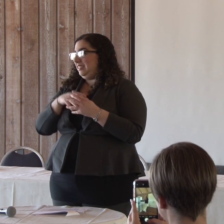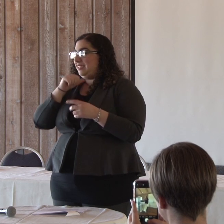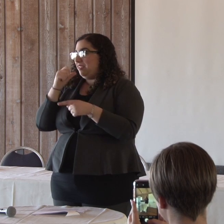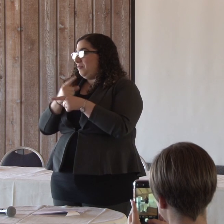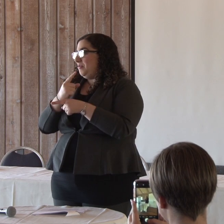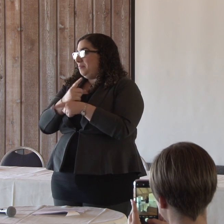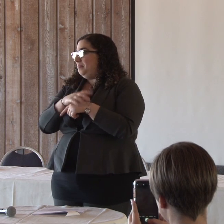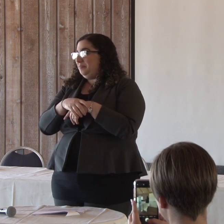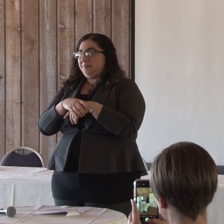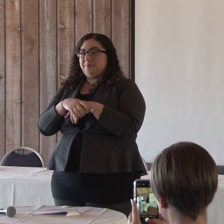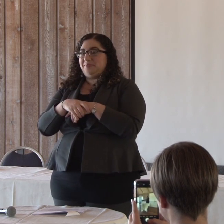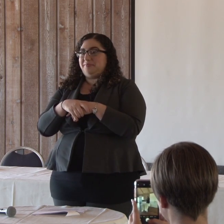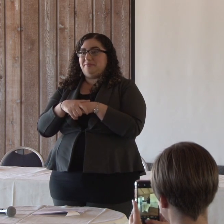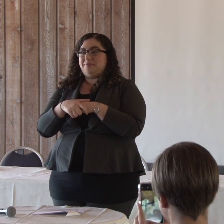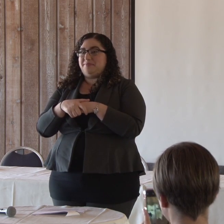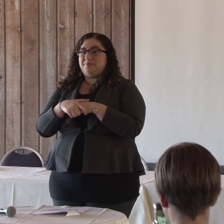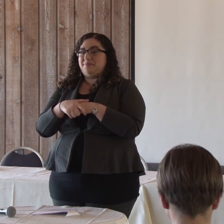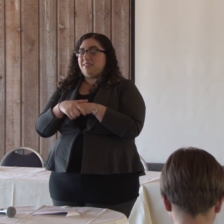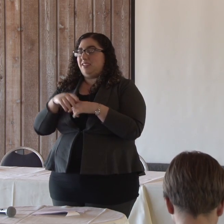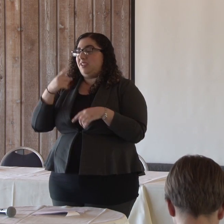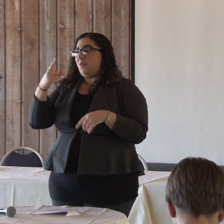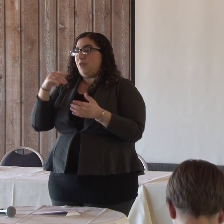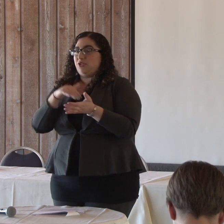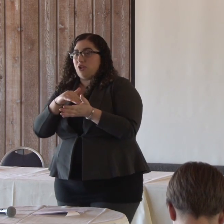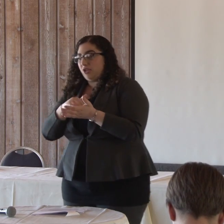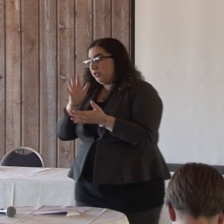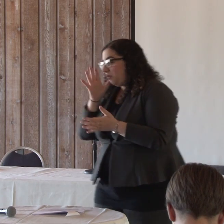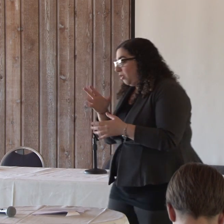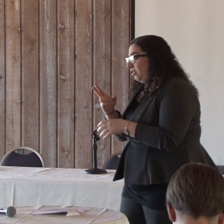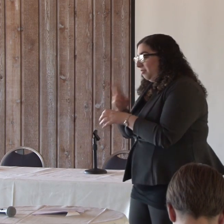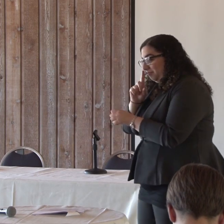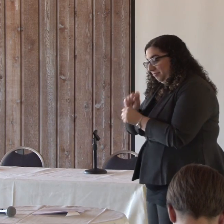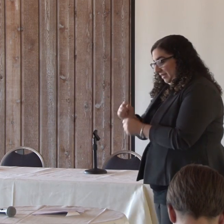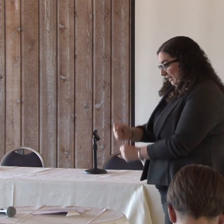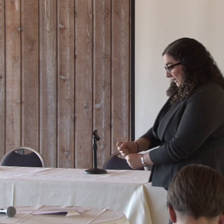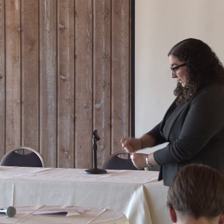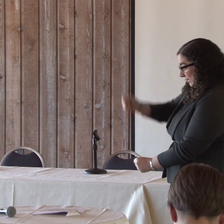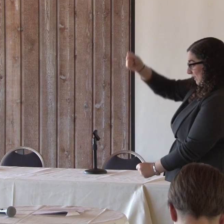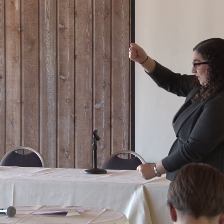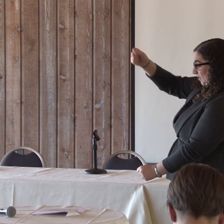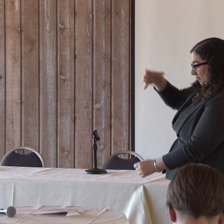Some of you might say yes. That's not appropriate.